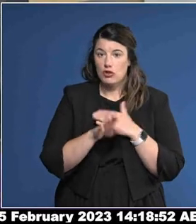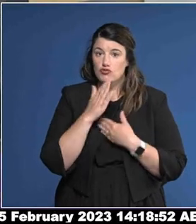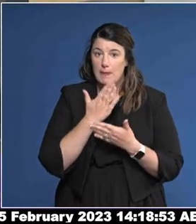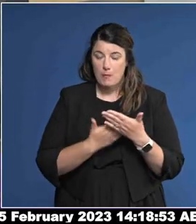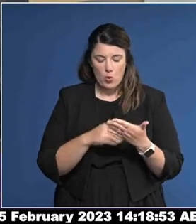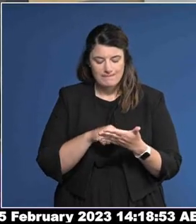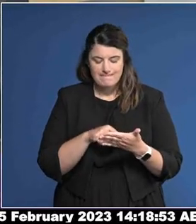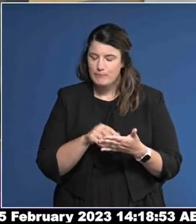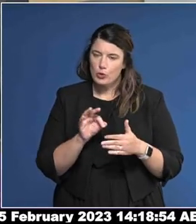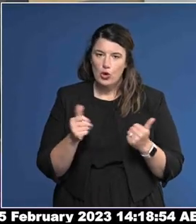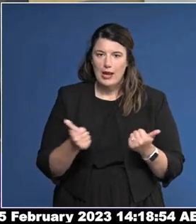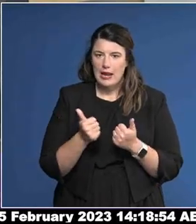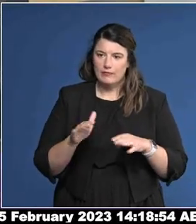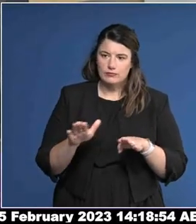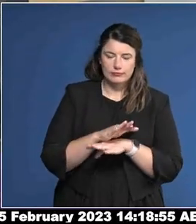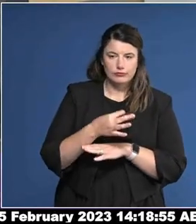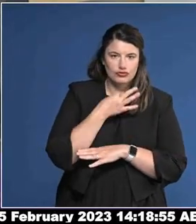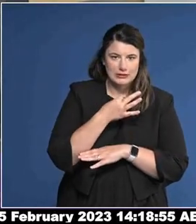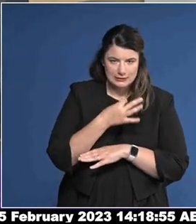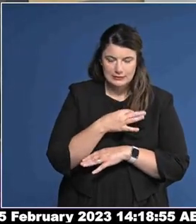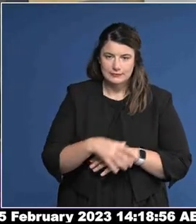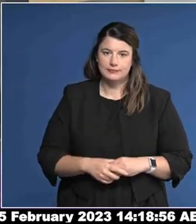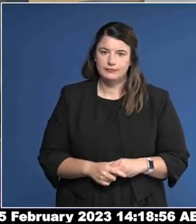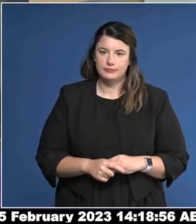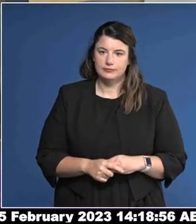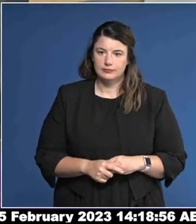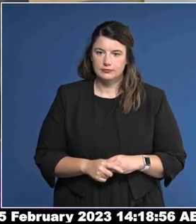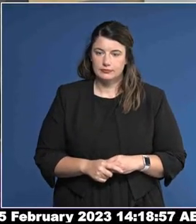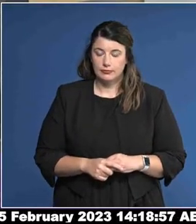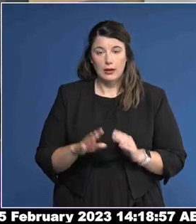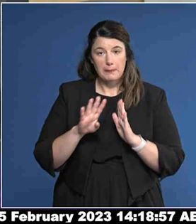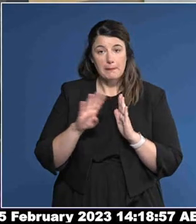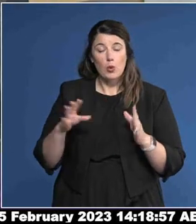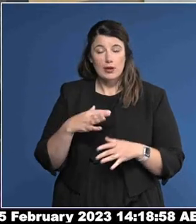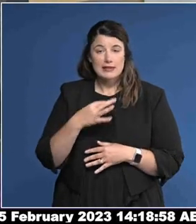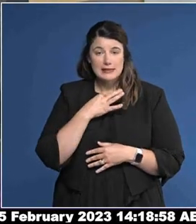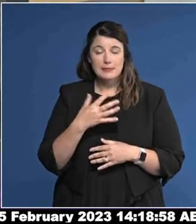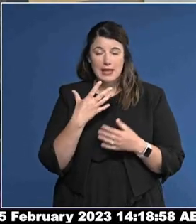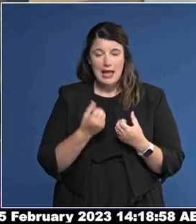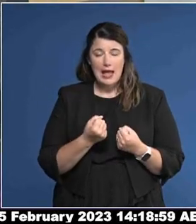And at paragraph 125, Afford accepted that there were failings in relation to the